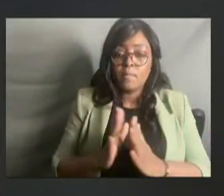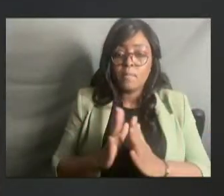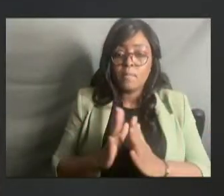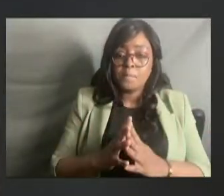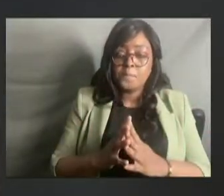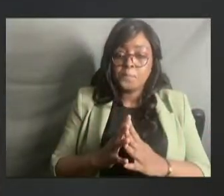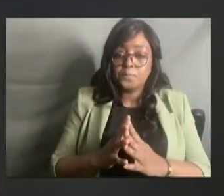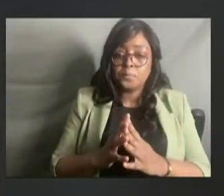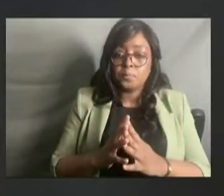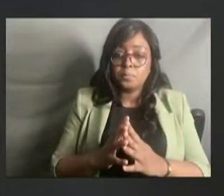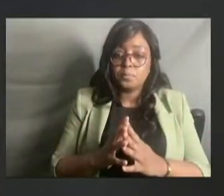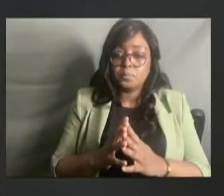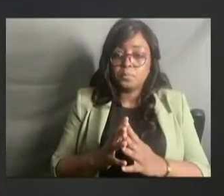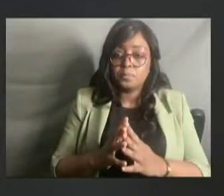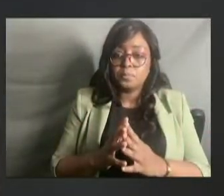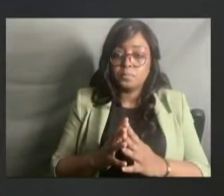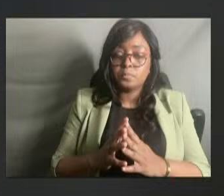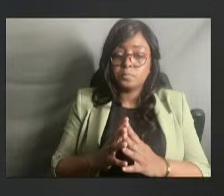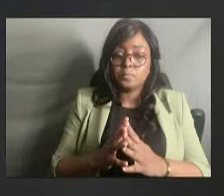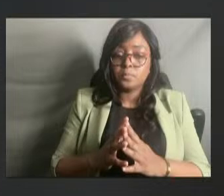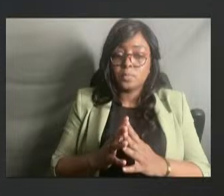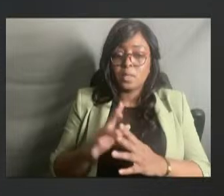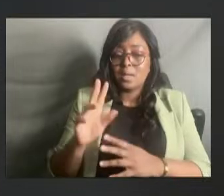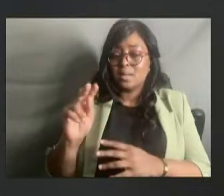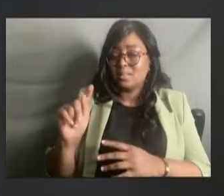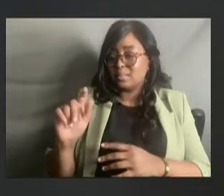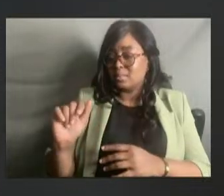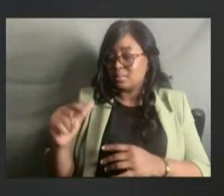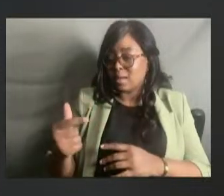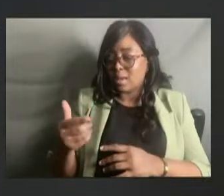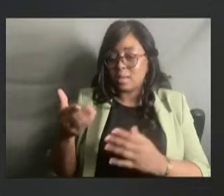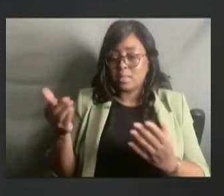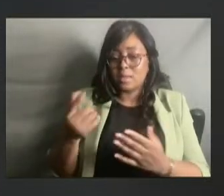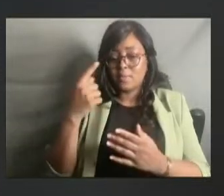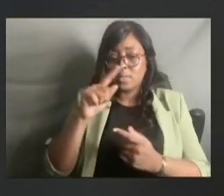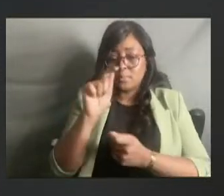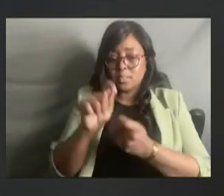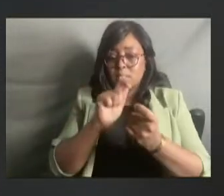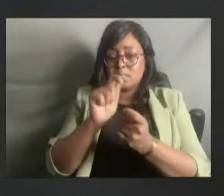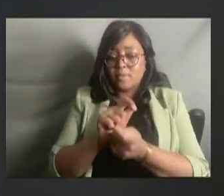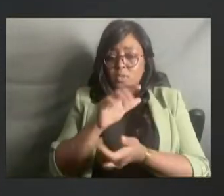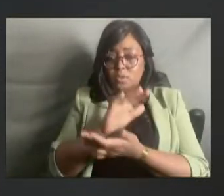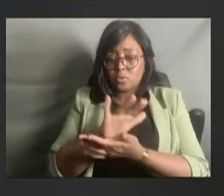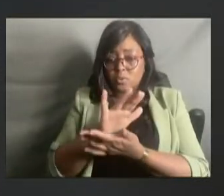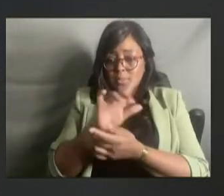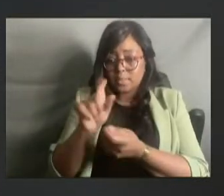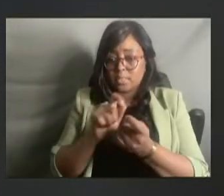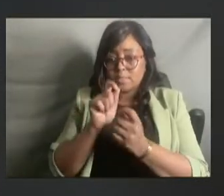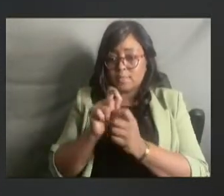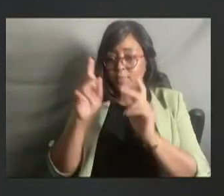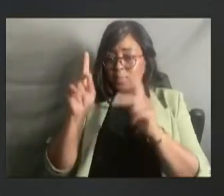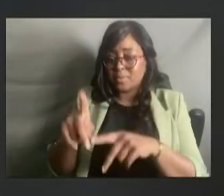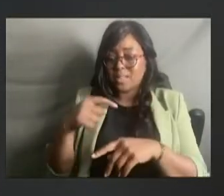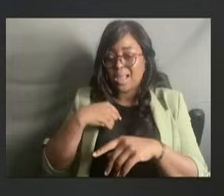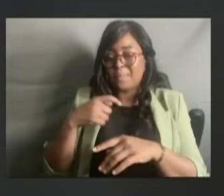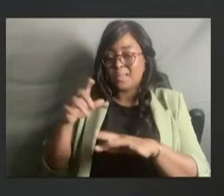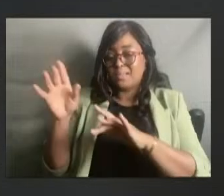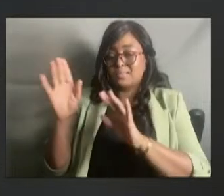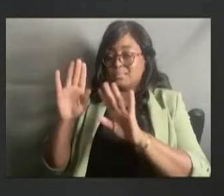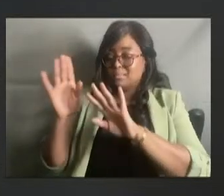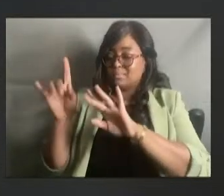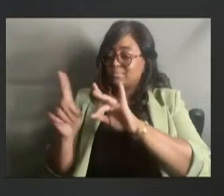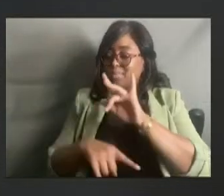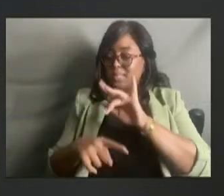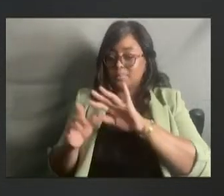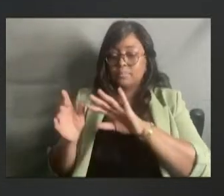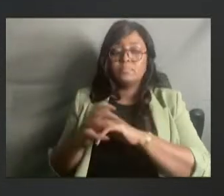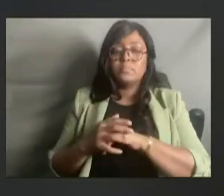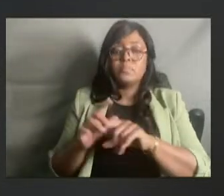them. There's a tag here for a